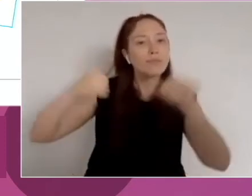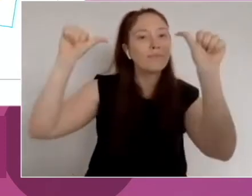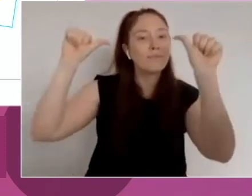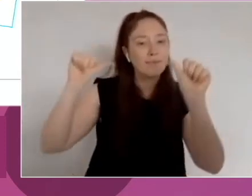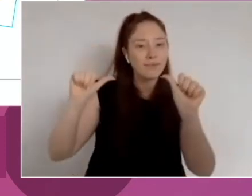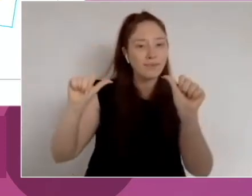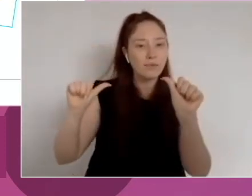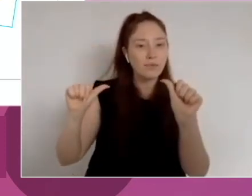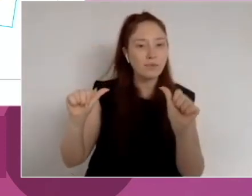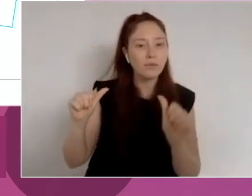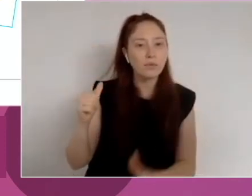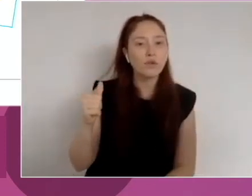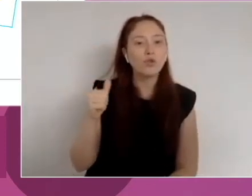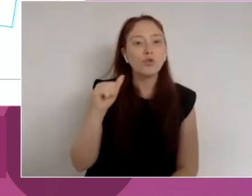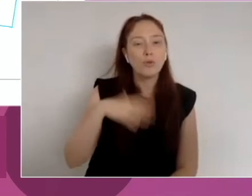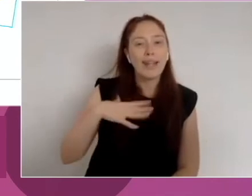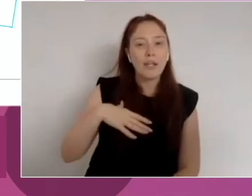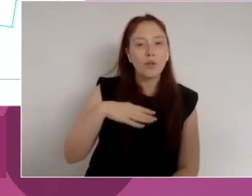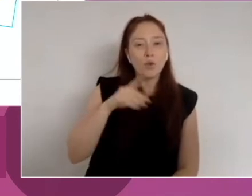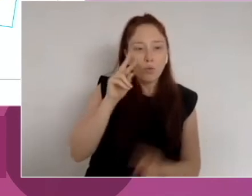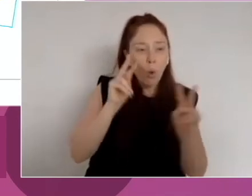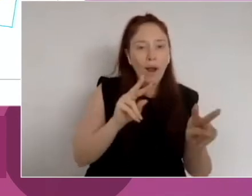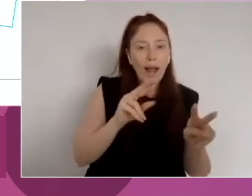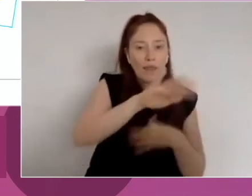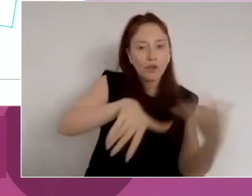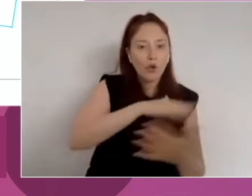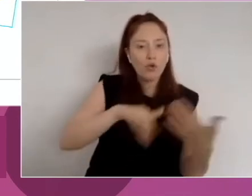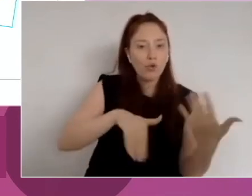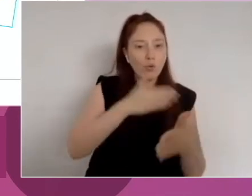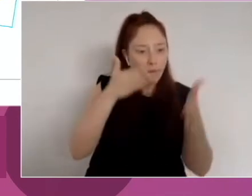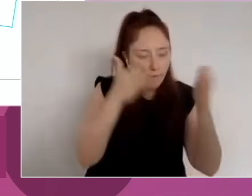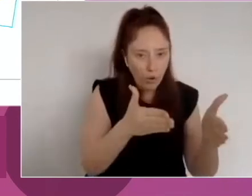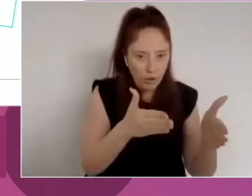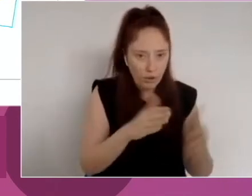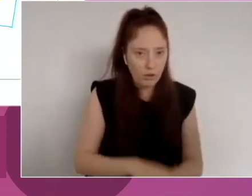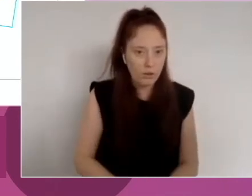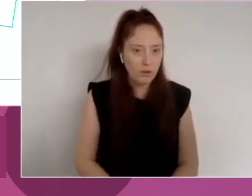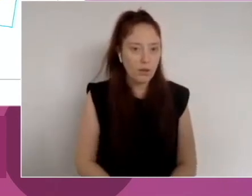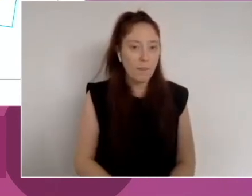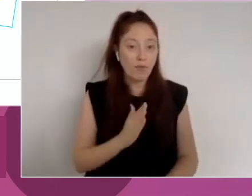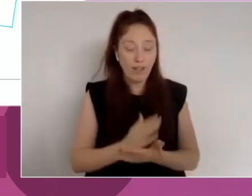social determinants, and they are as important as the biological and psychiatric elements of mental